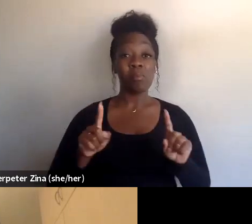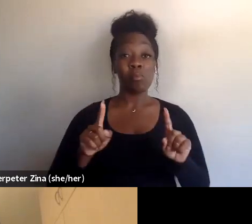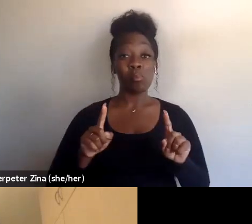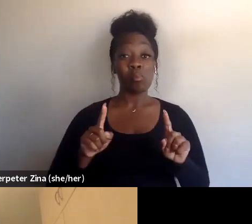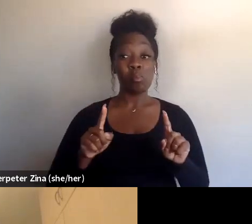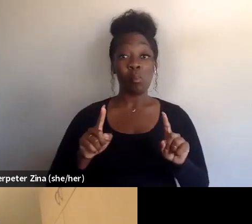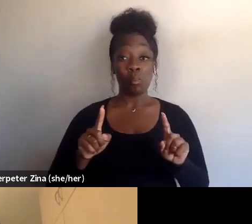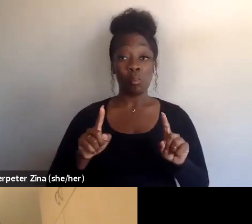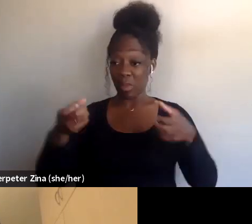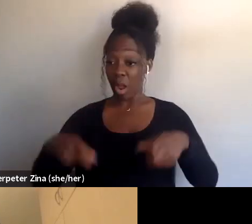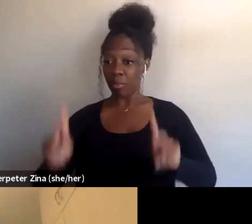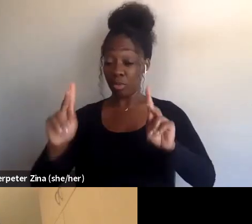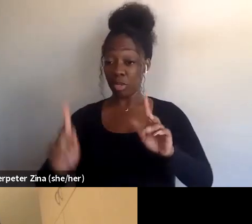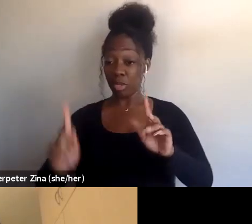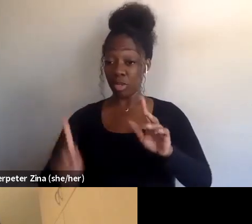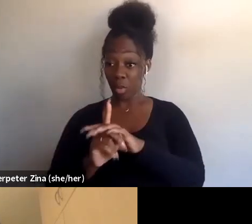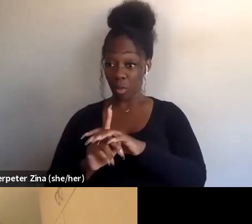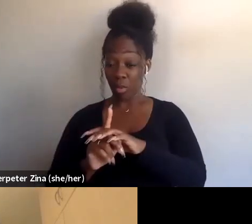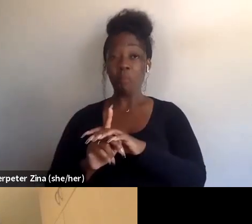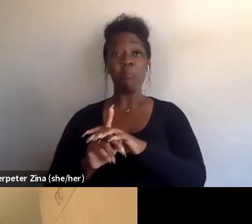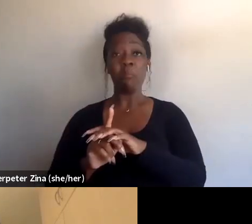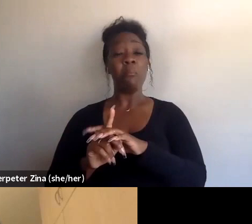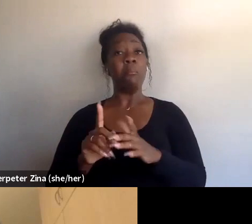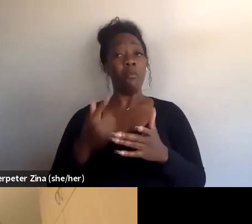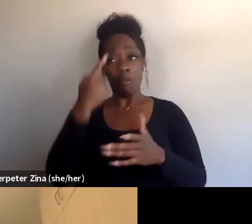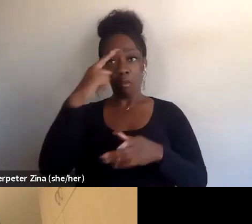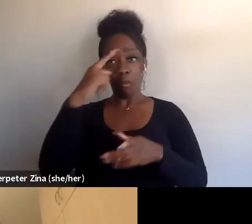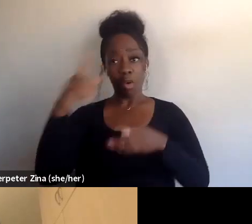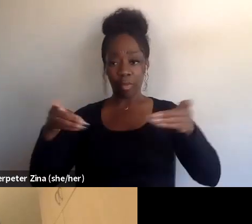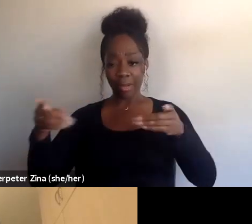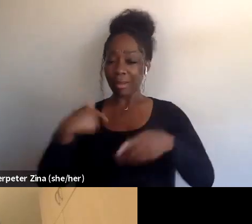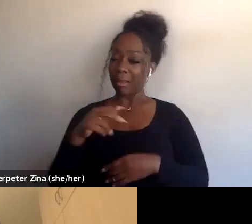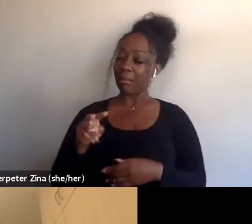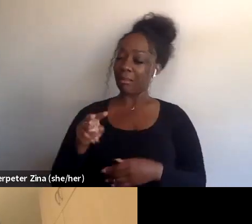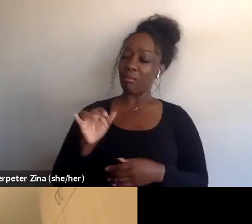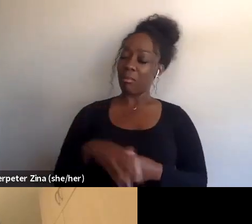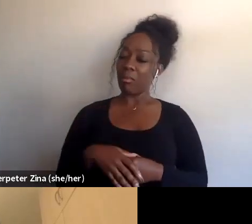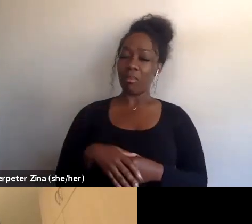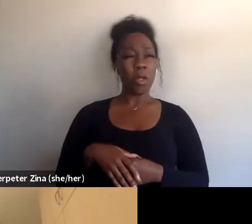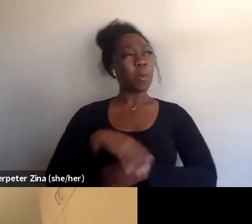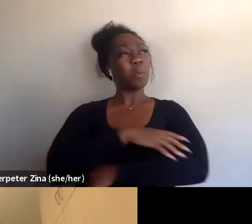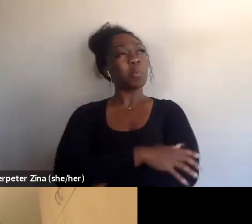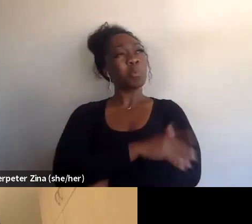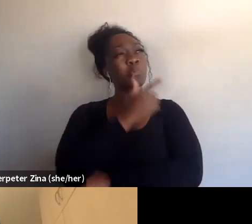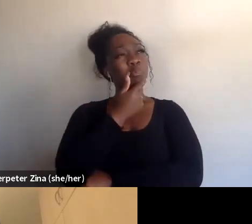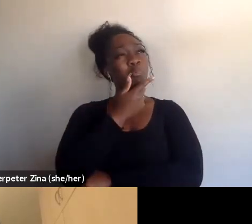in my final year, fourth year to direct that's when I sort of thought hang on, there's something here.